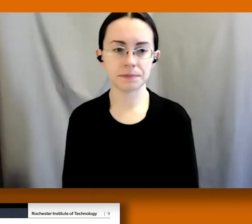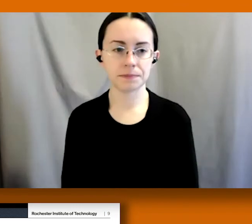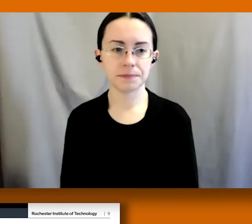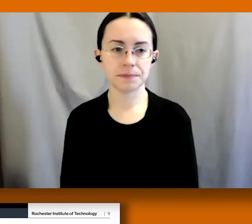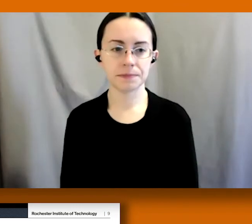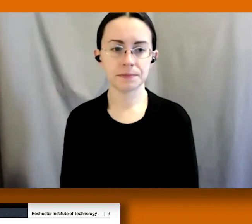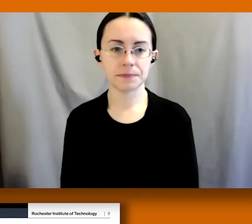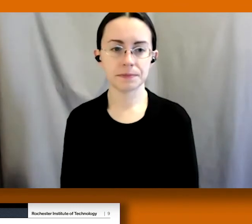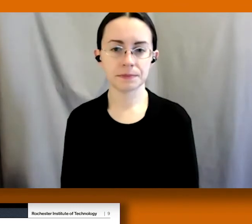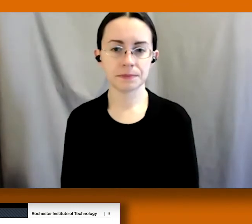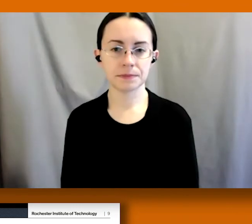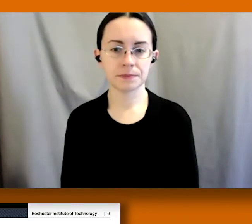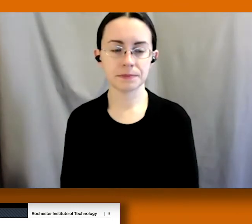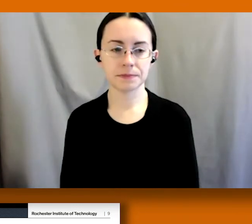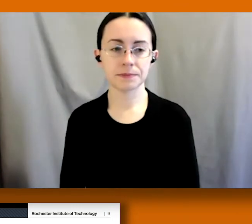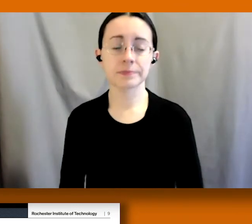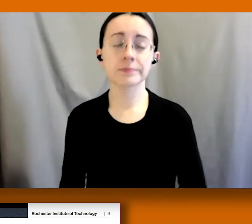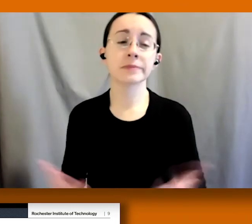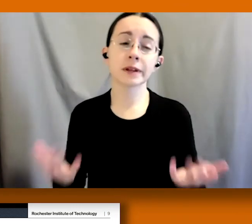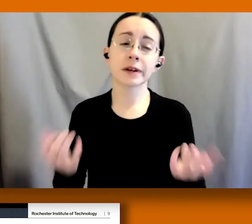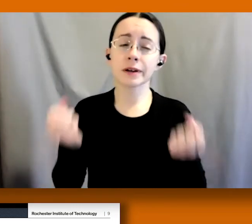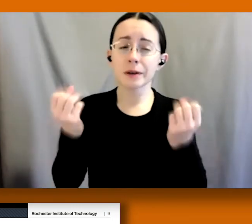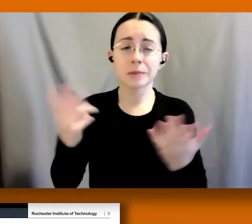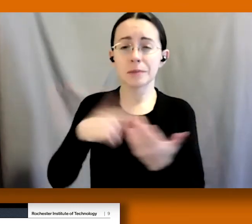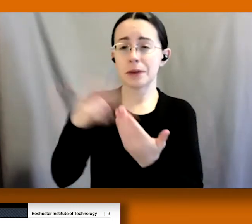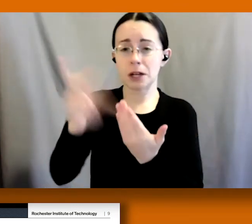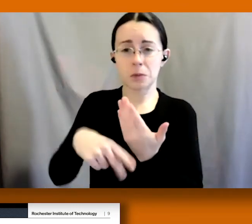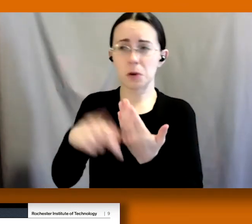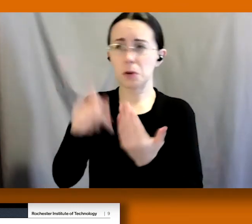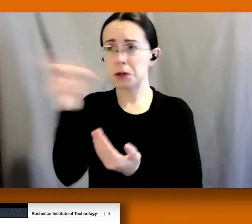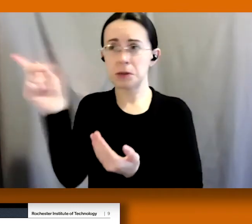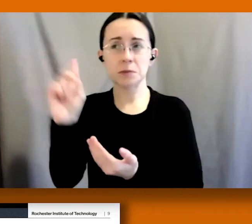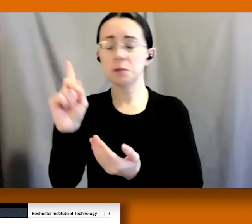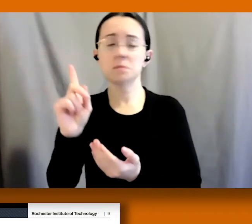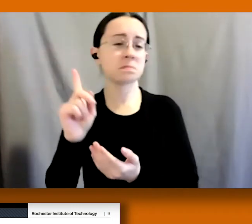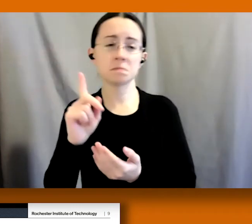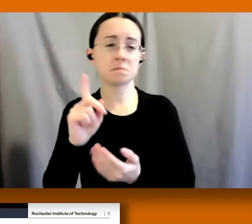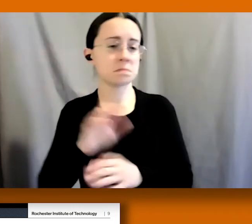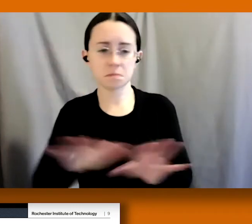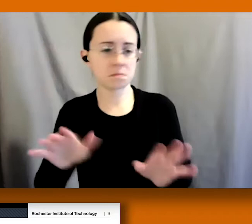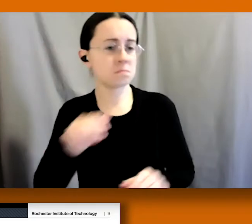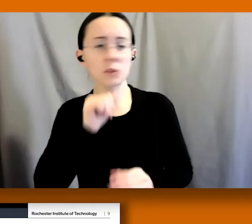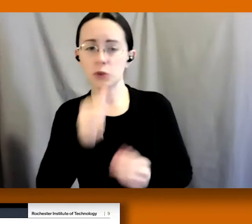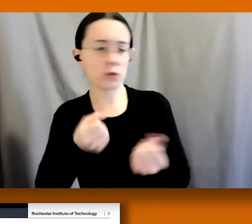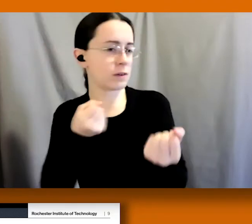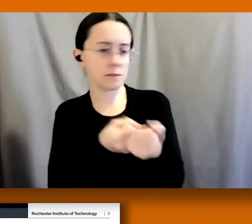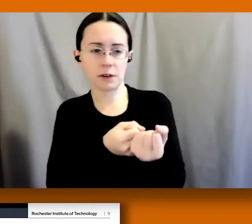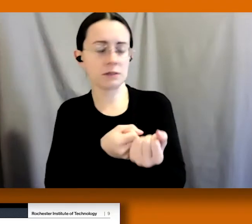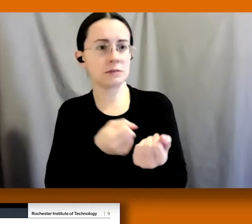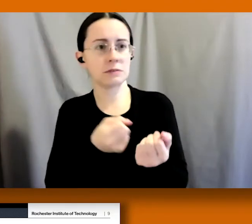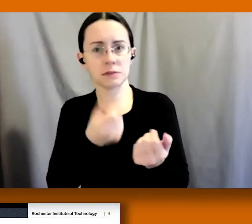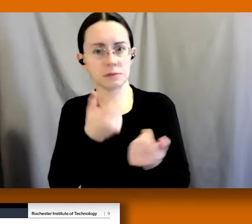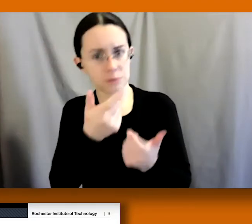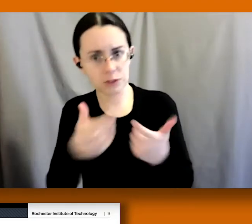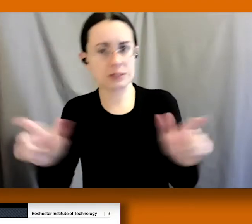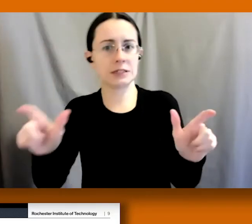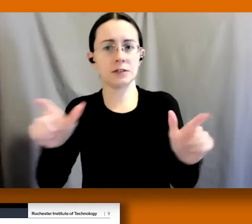So, many programs will not fund significant equipment purchases. Um, so it's really important to read the RFP